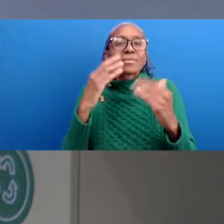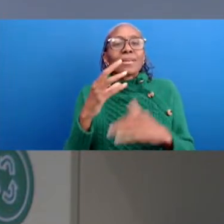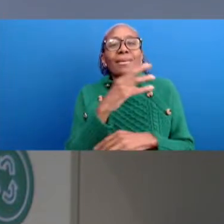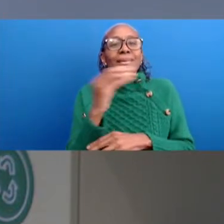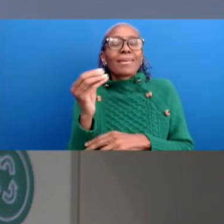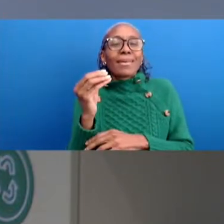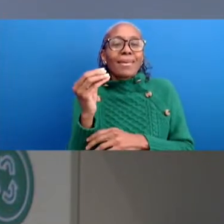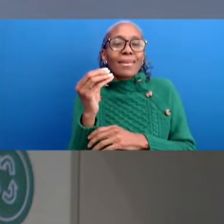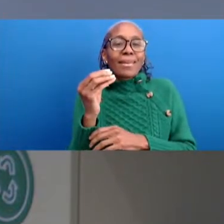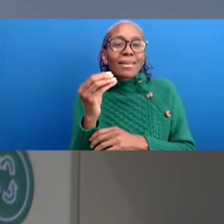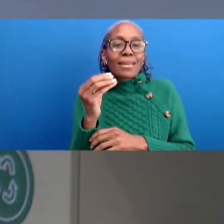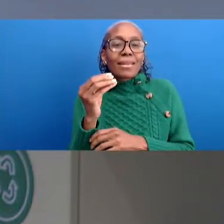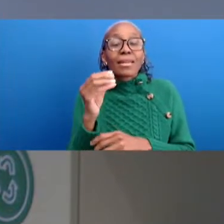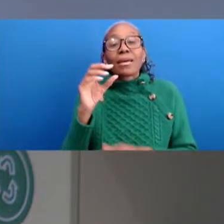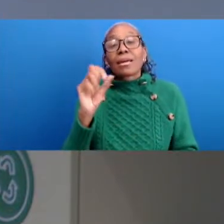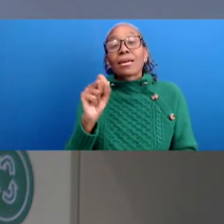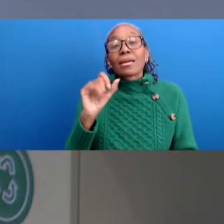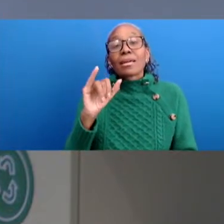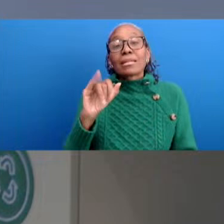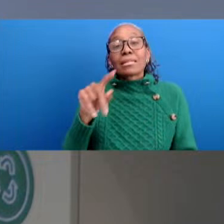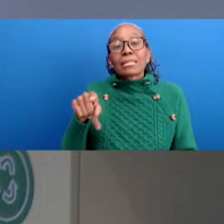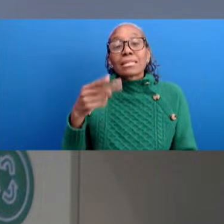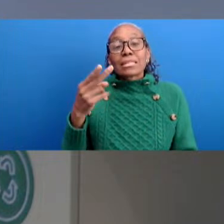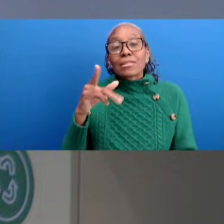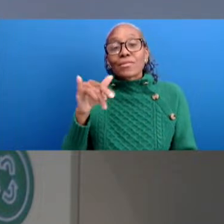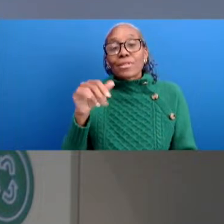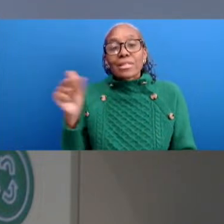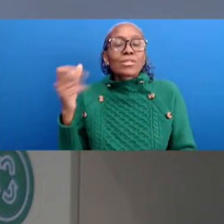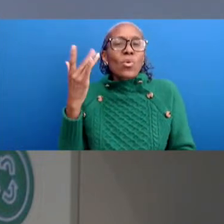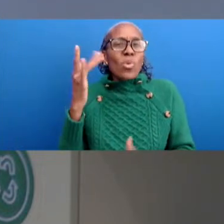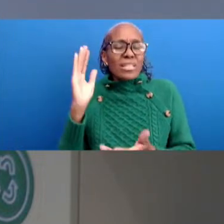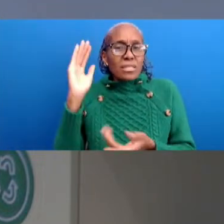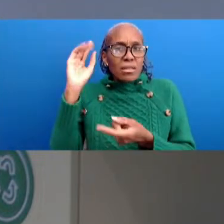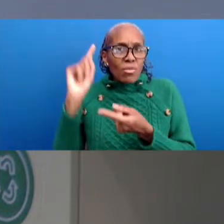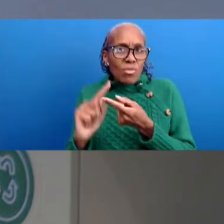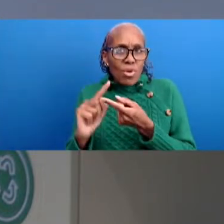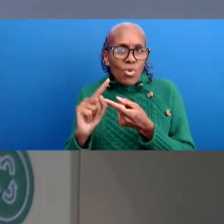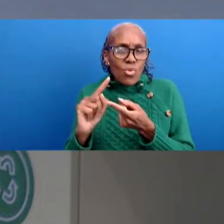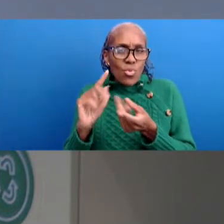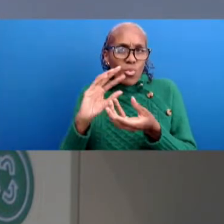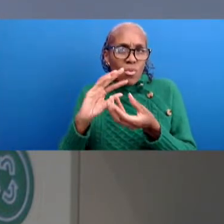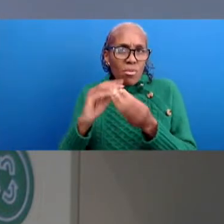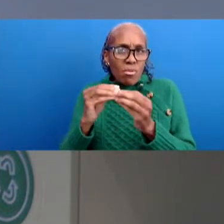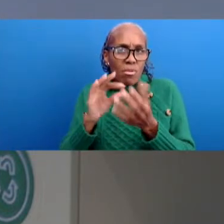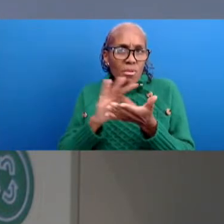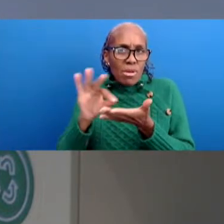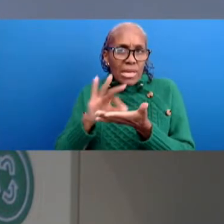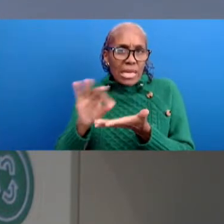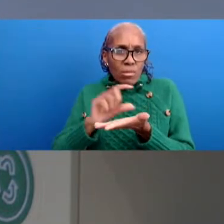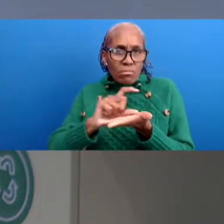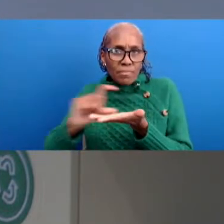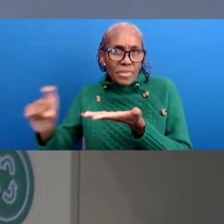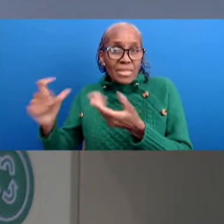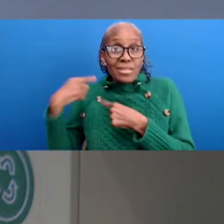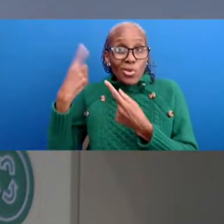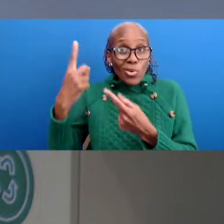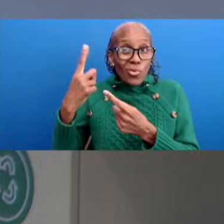ARE EXEMPTIONS AND THEN THE SYPHILIS MEDICATION WHY IS